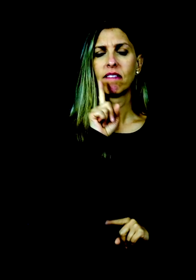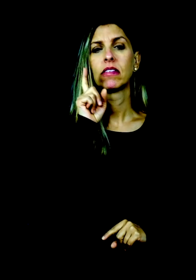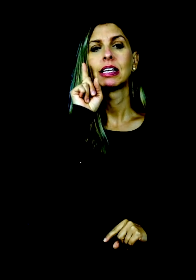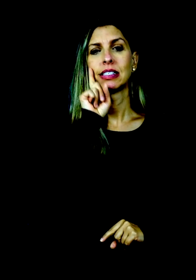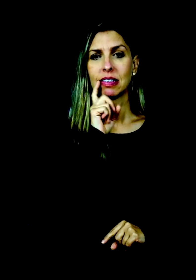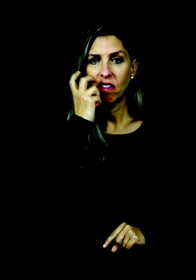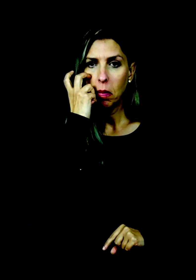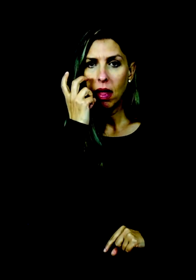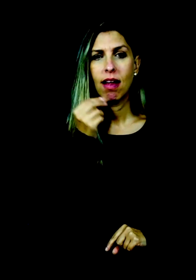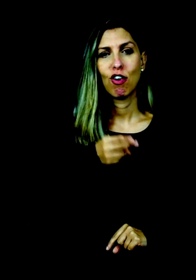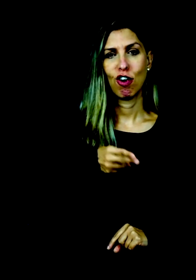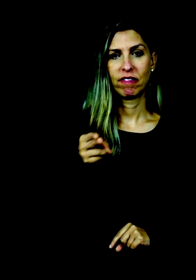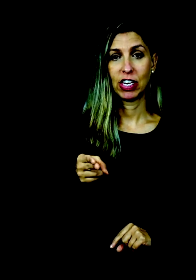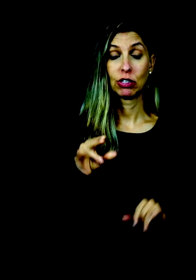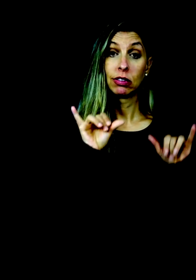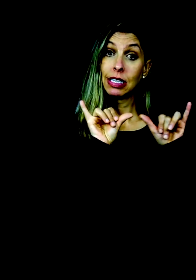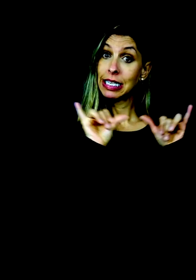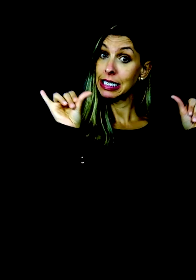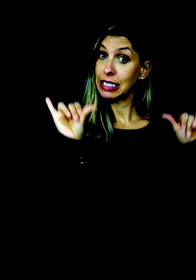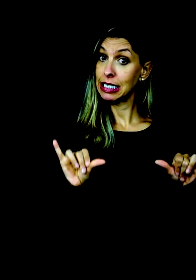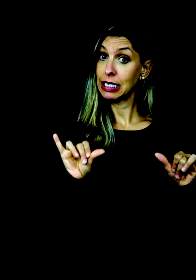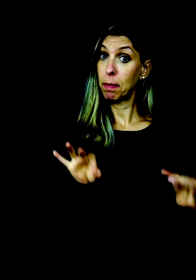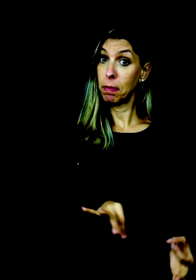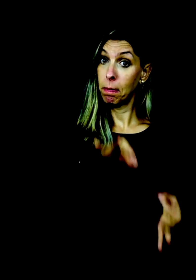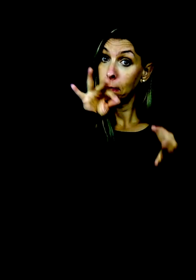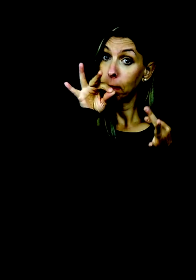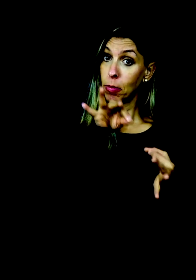Deaf, DeafBlind, and hard of hearing. Our system